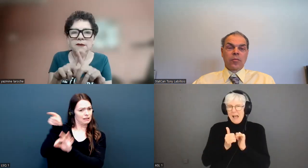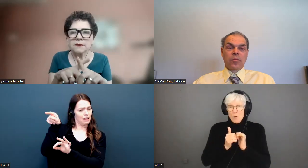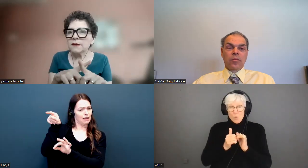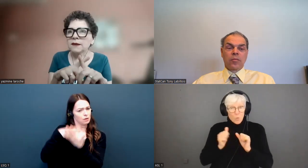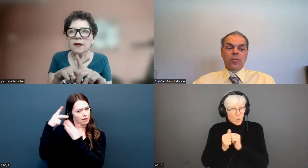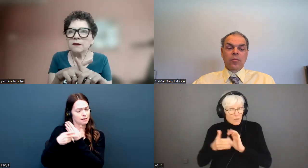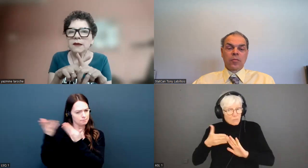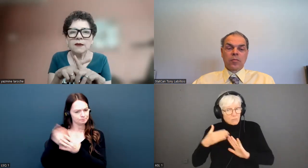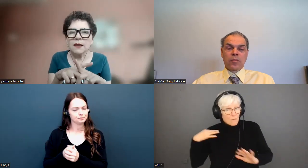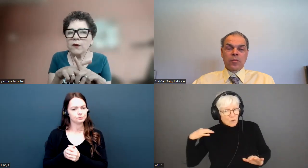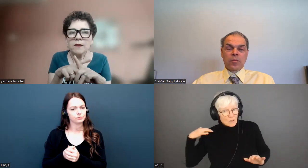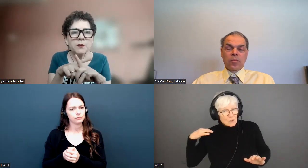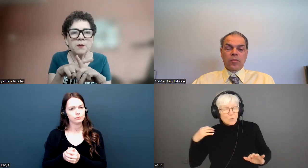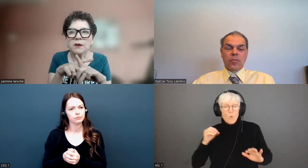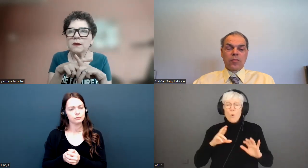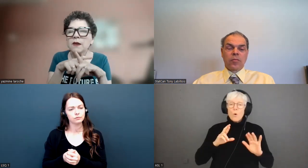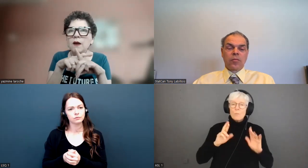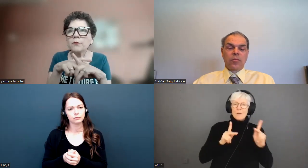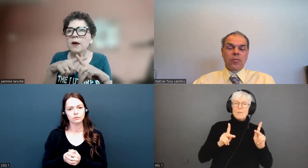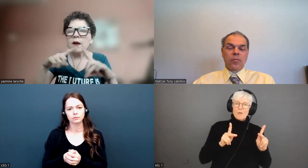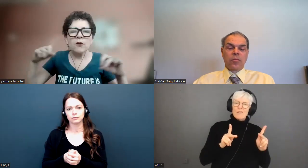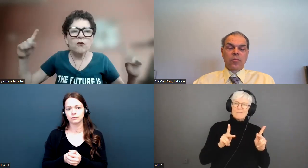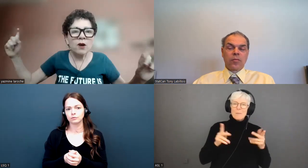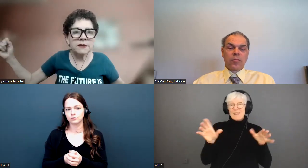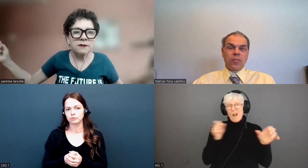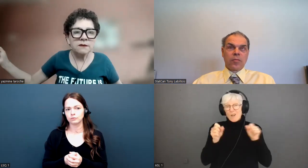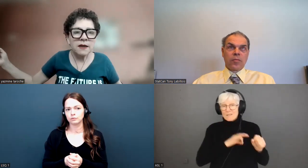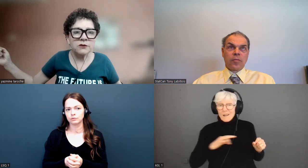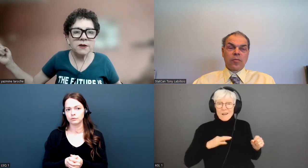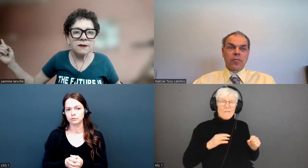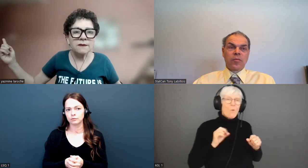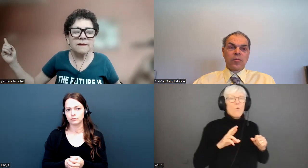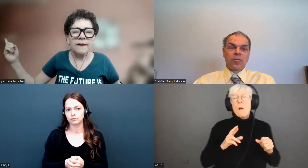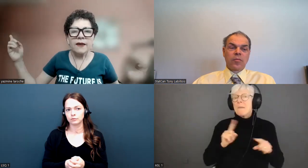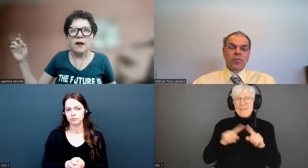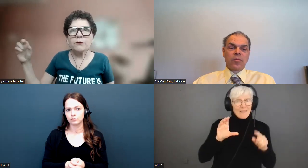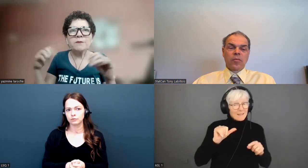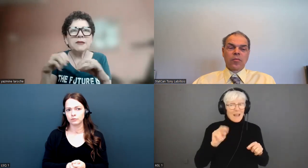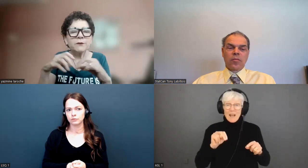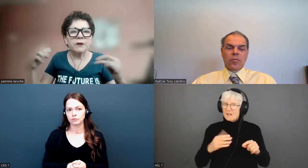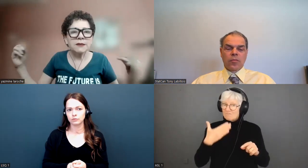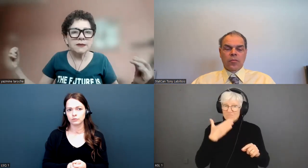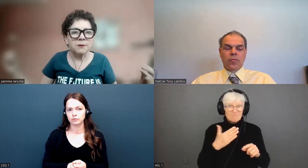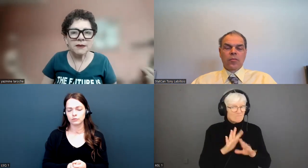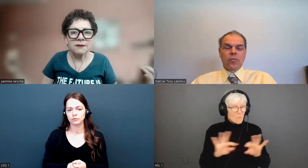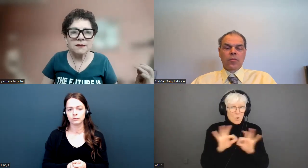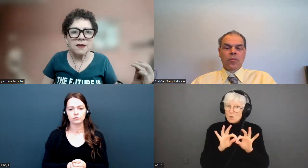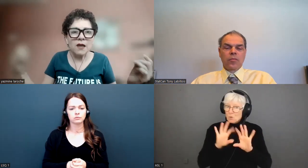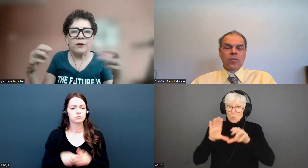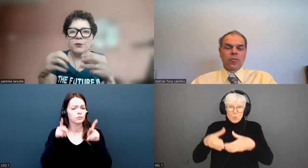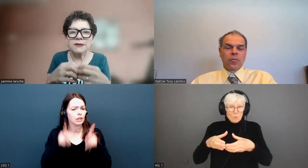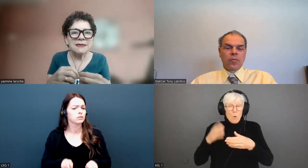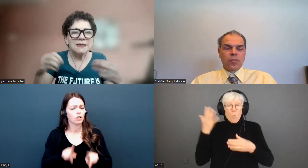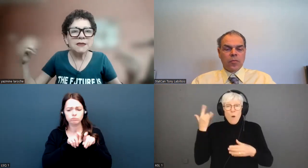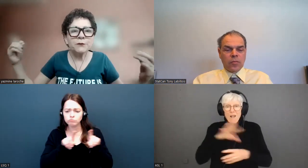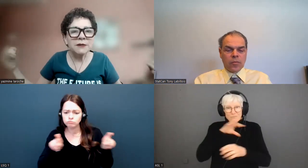is it it involves people uh across the country from different disciplines representing different